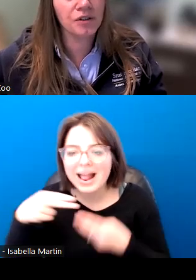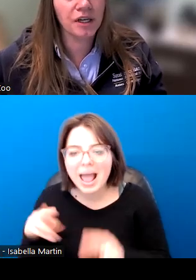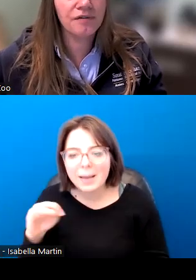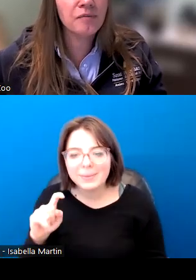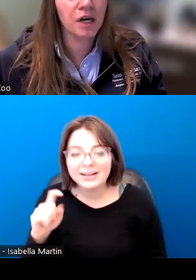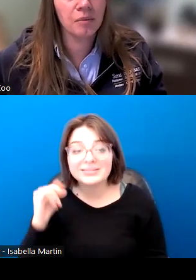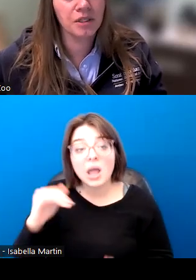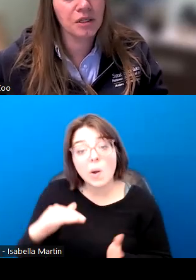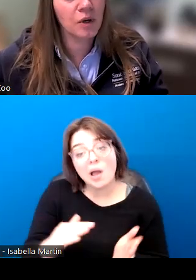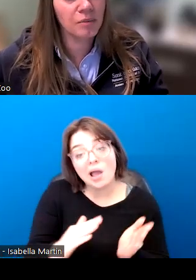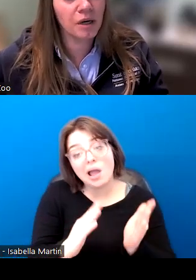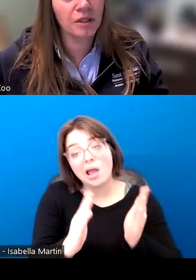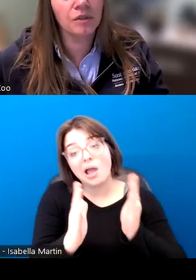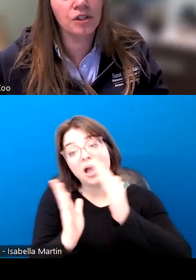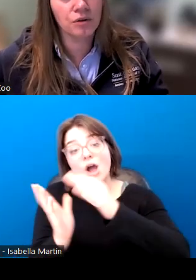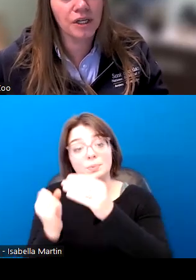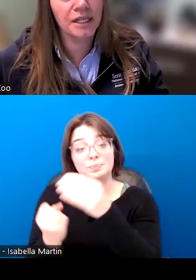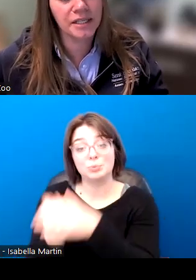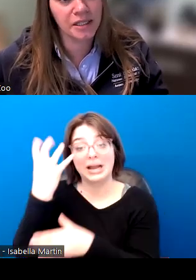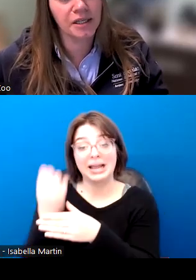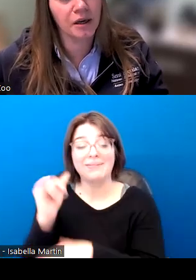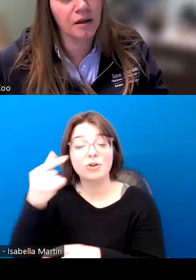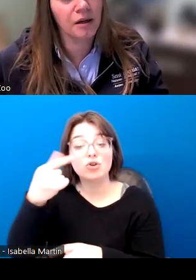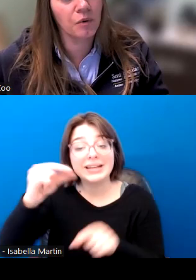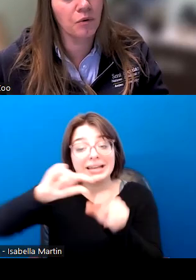to kind of flip-flop and it's going to end up becoming the majority insects again and we'll